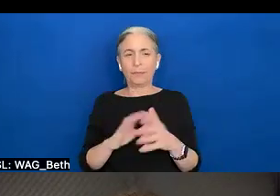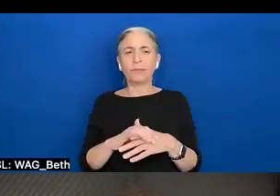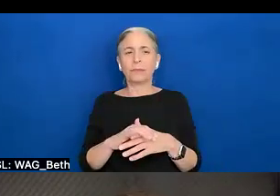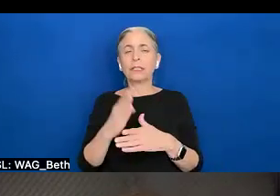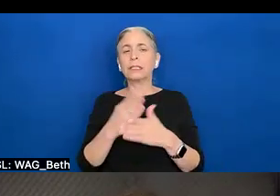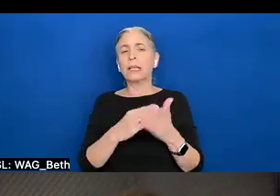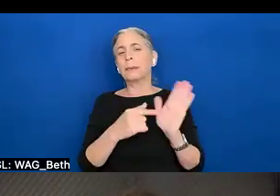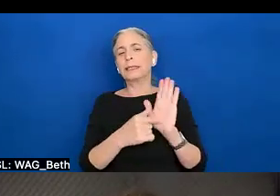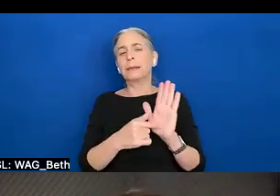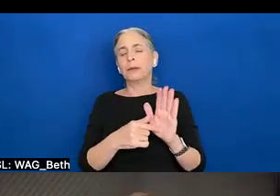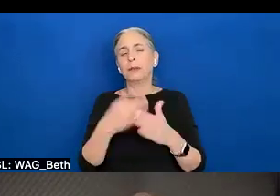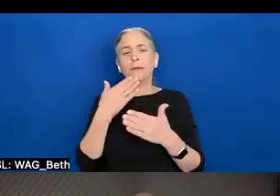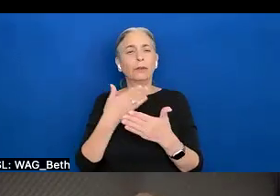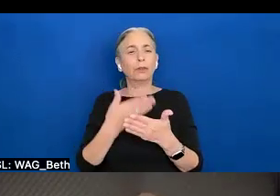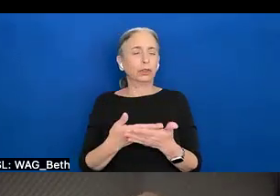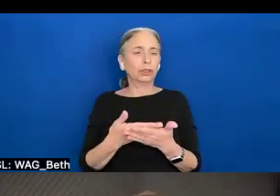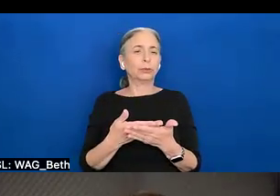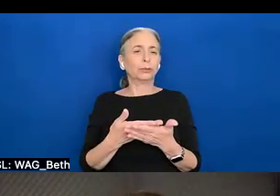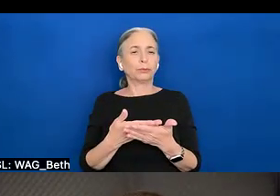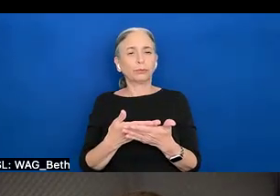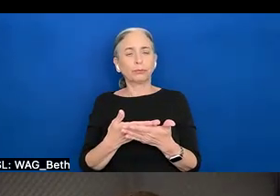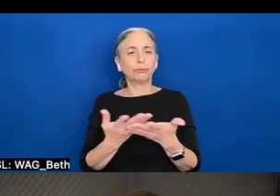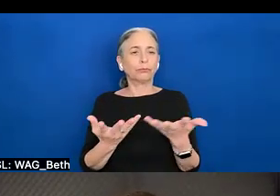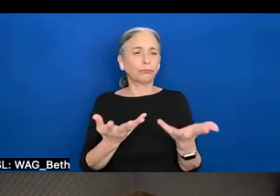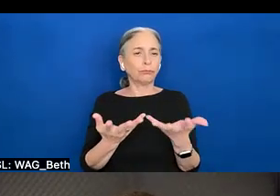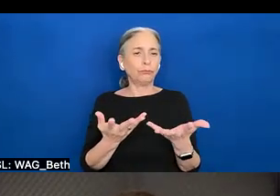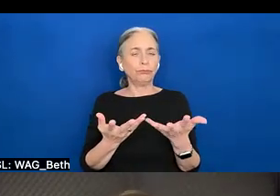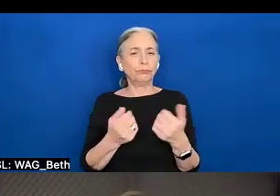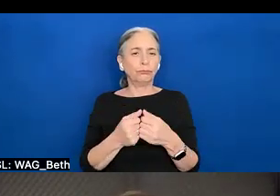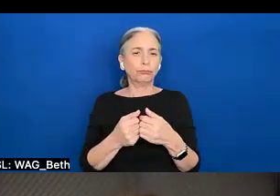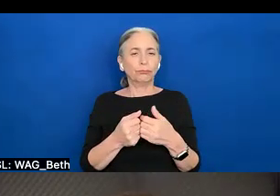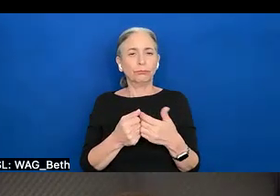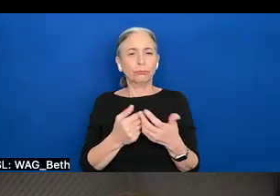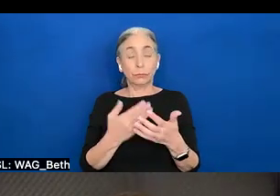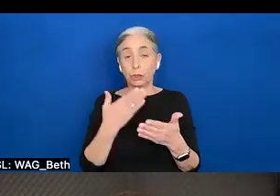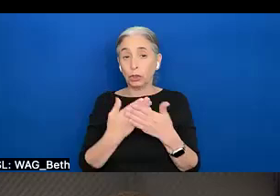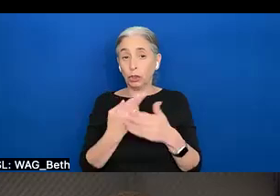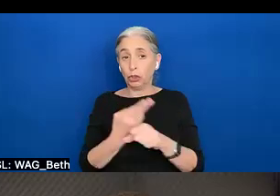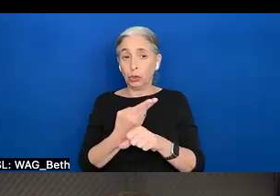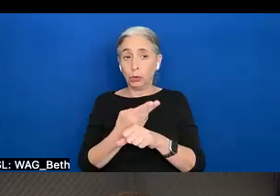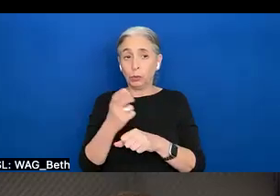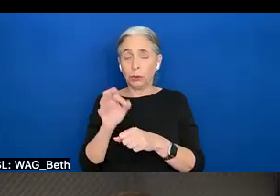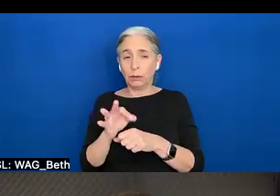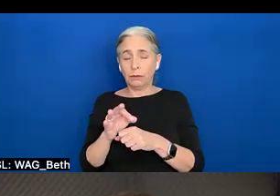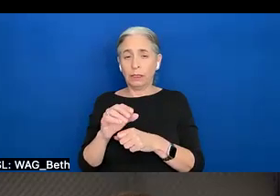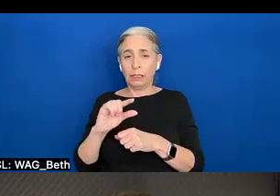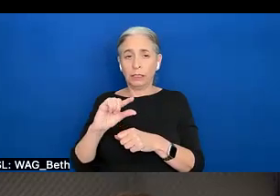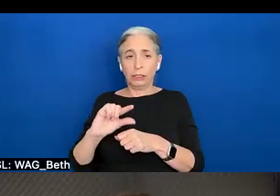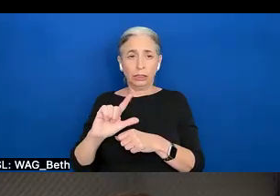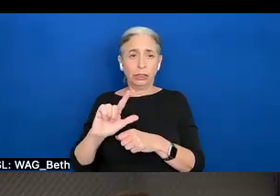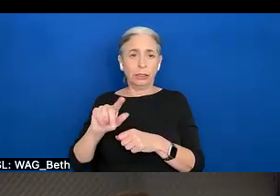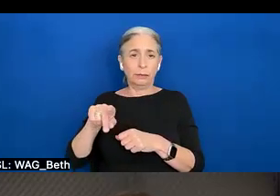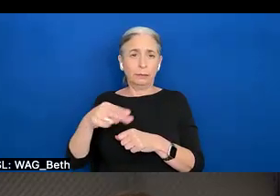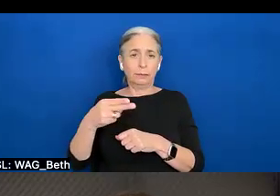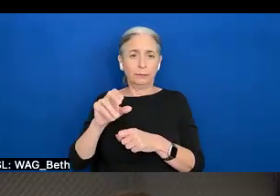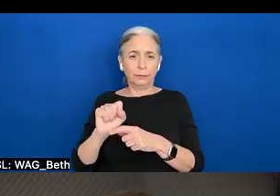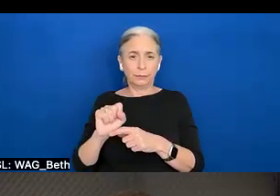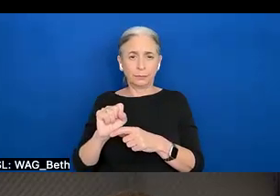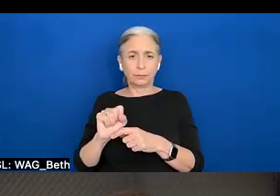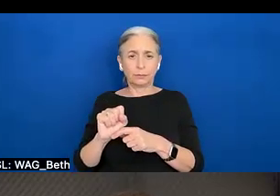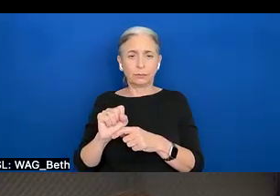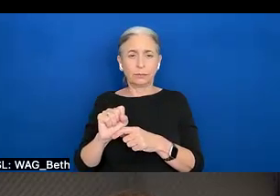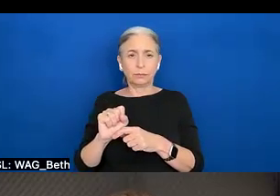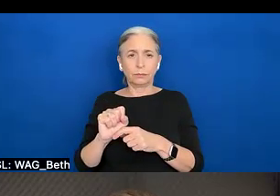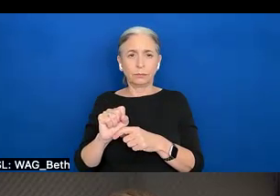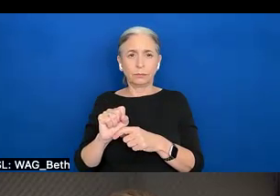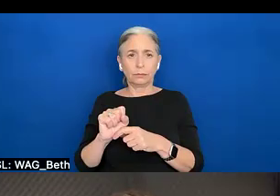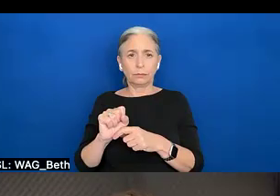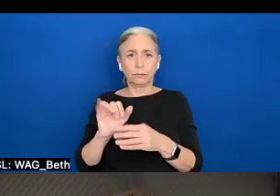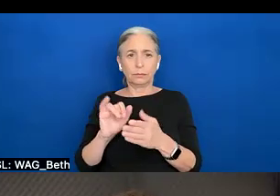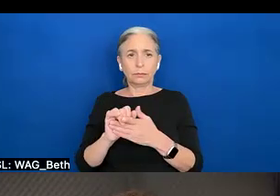Some example of good usage of glyphs are the em dash